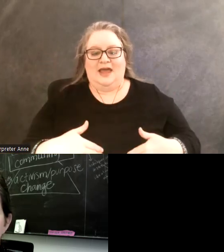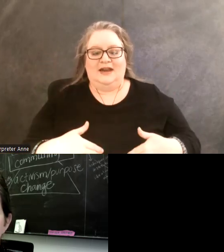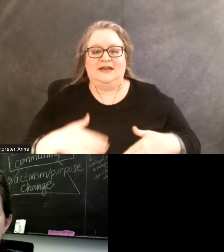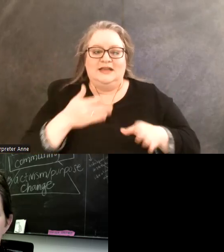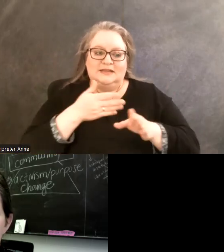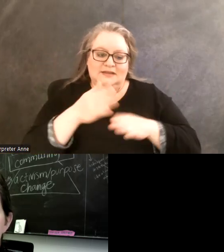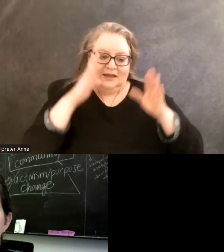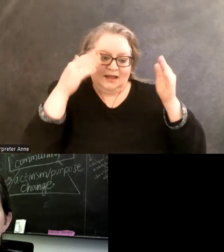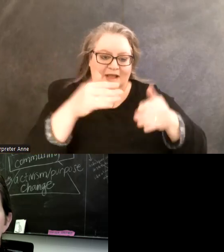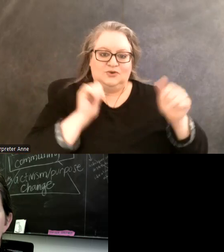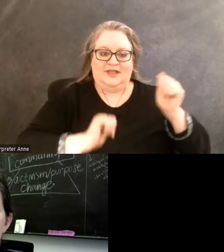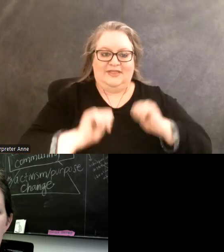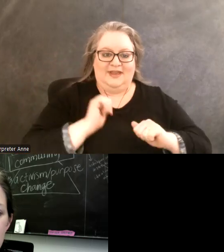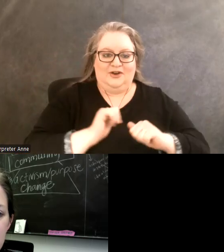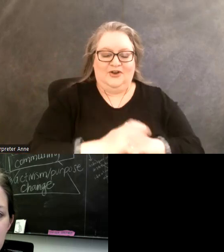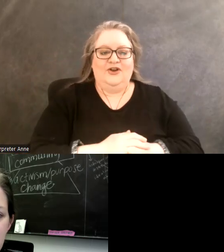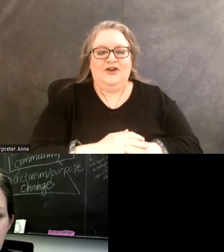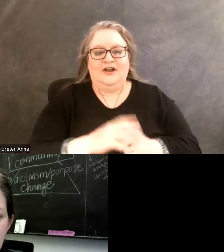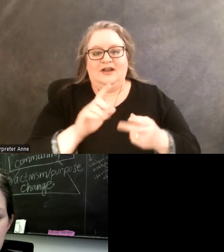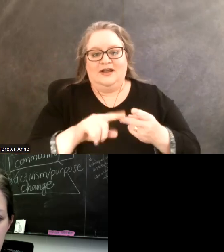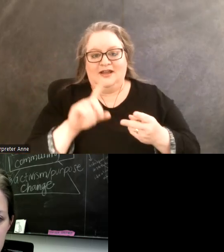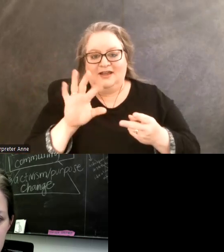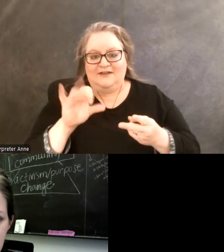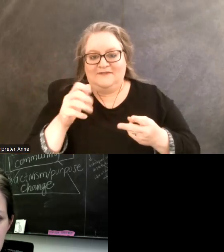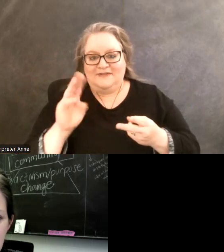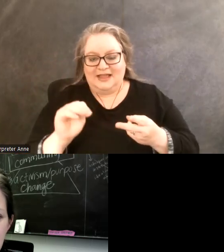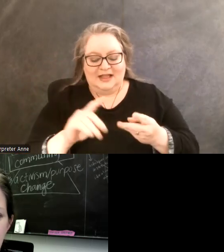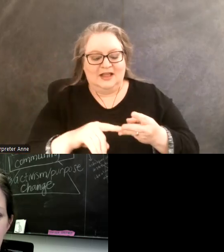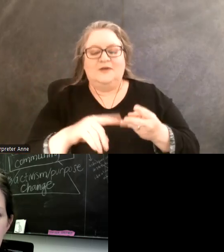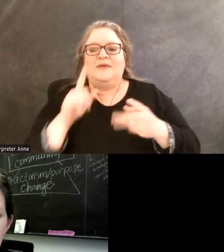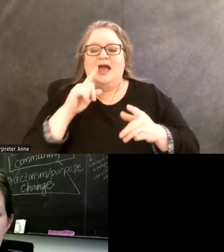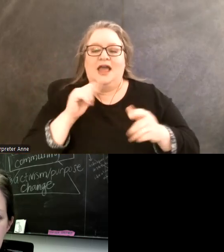in theater, film, and dramatic literature from the University